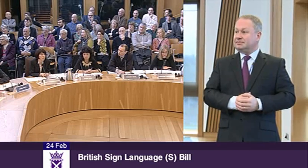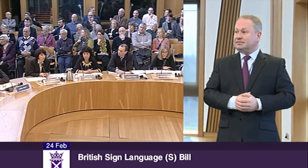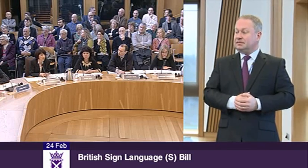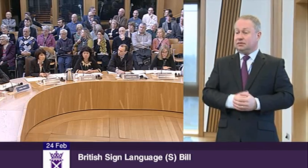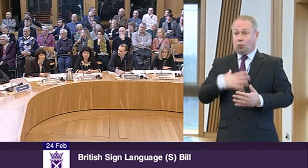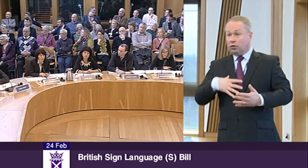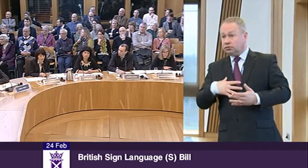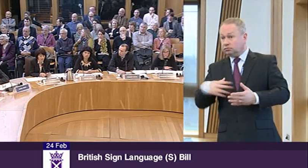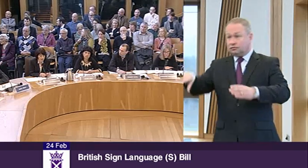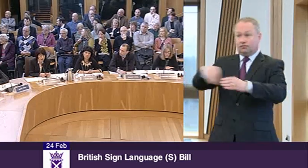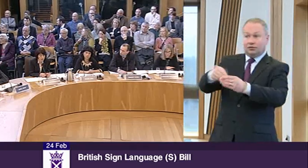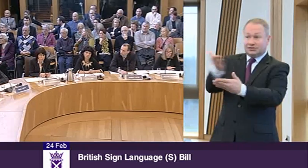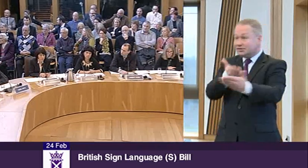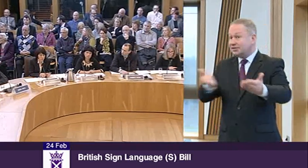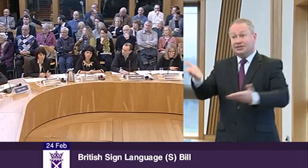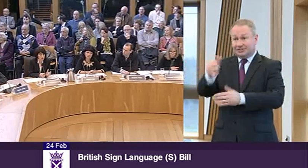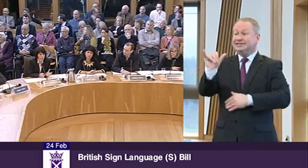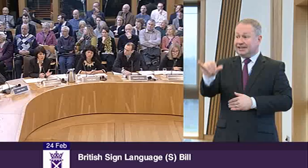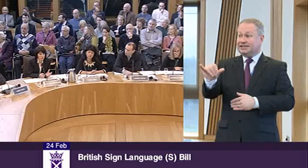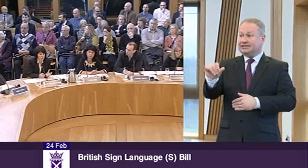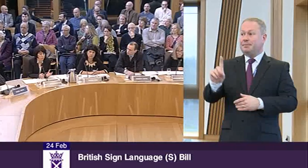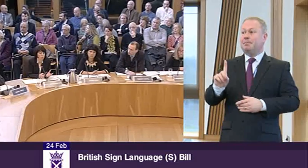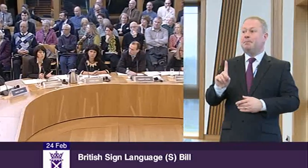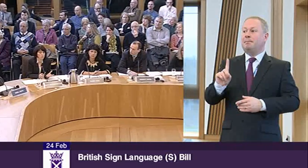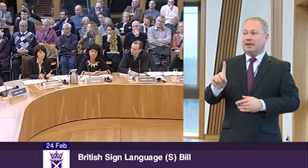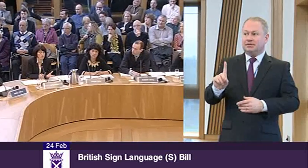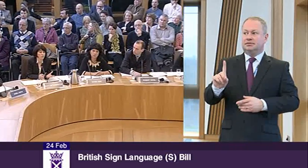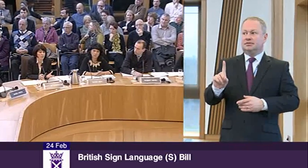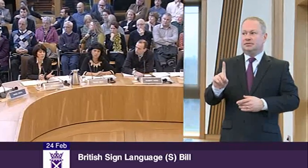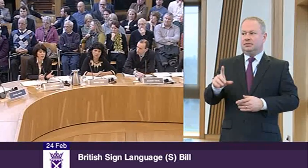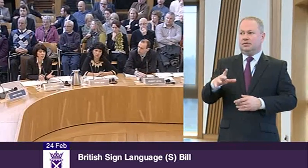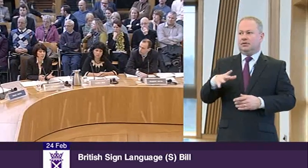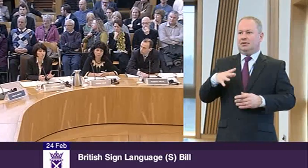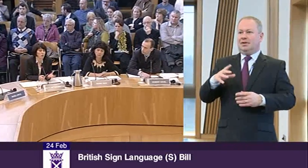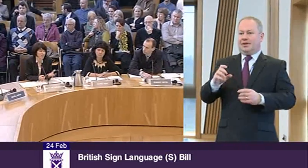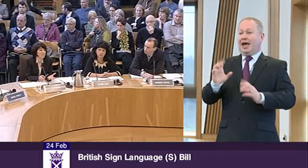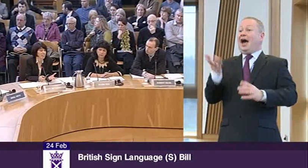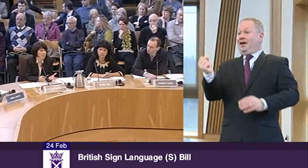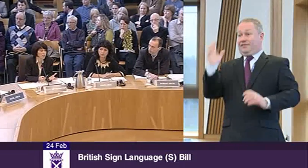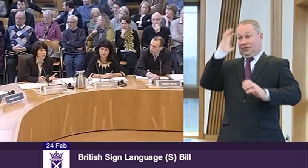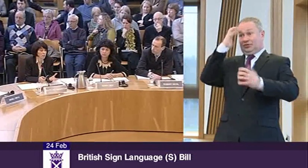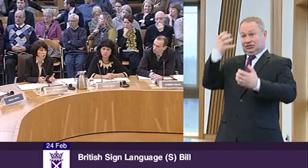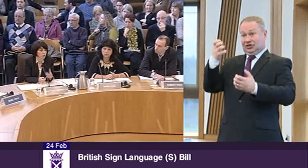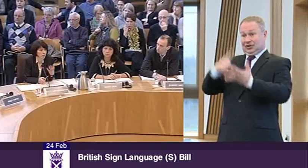to hear the arguments and discussion on that. We just want to flag up our concern: we have